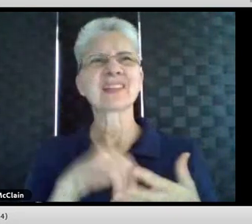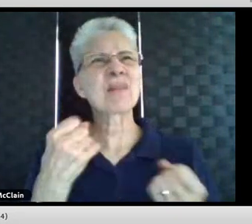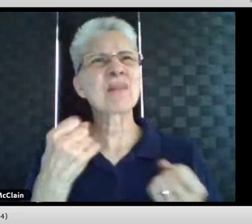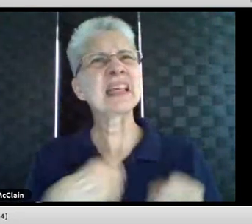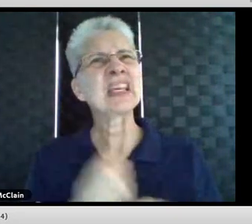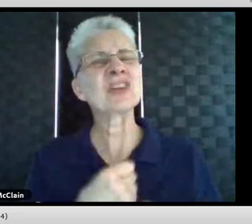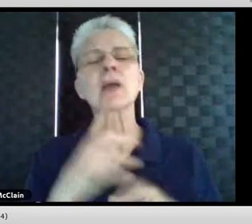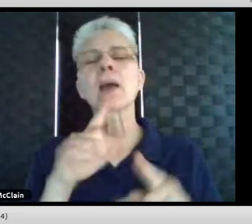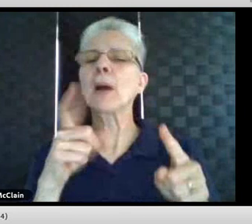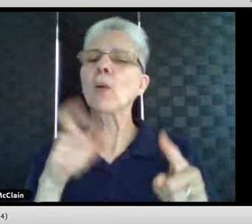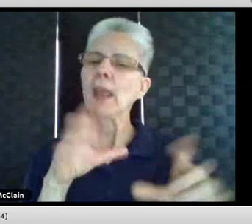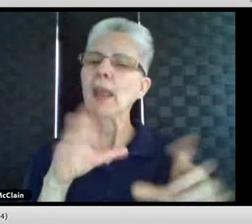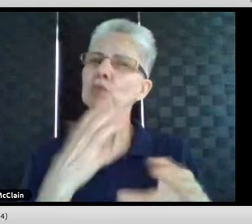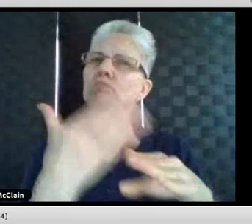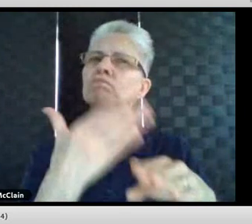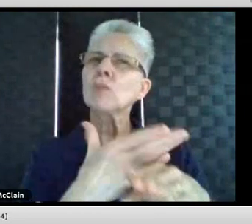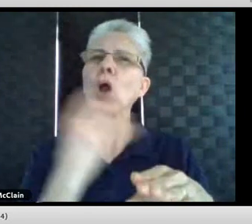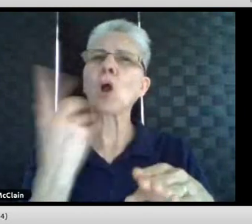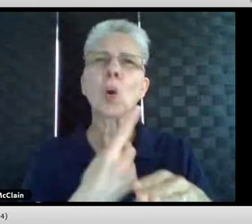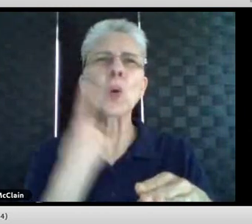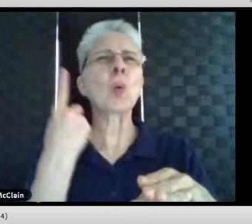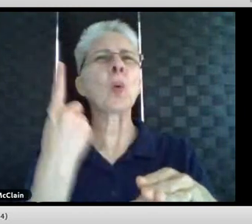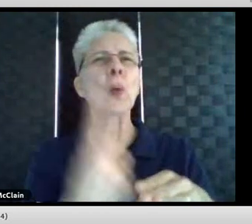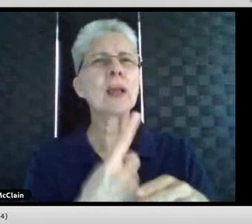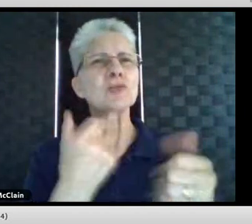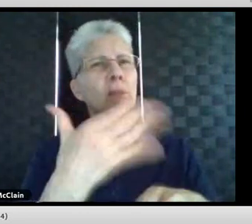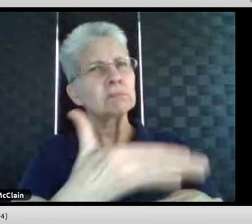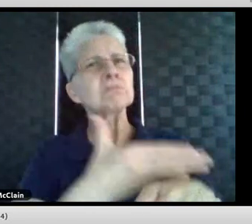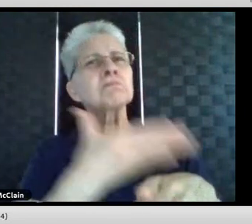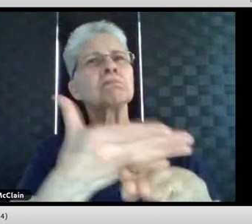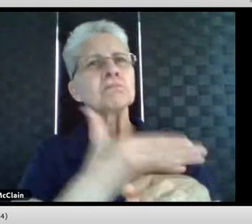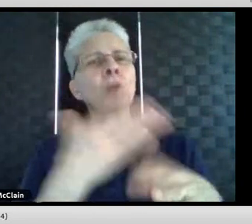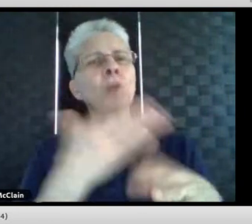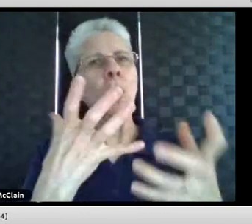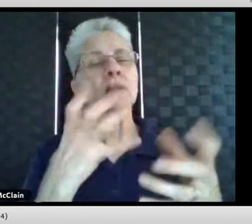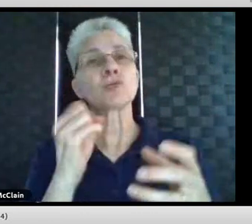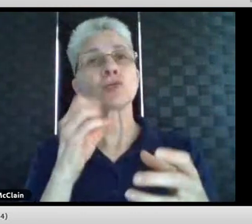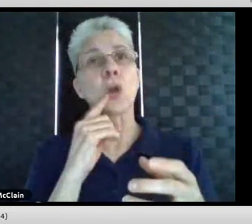so much better for my patrons, the best that I can, so that they'll come back, right?